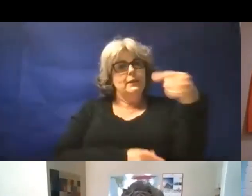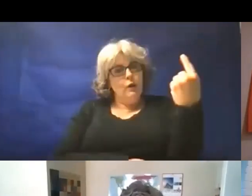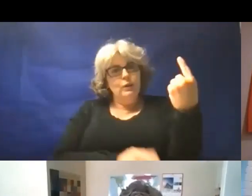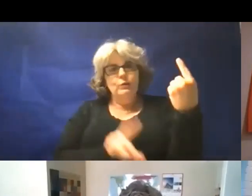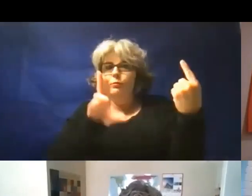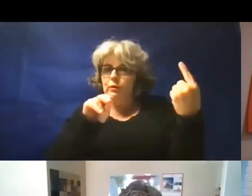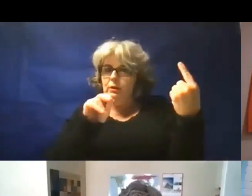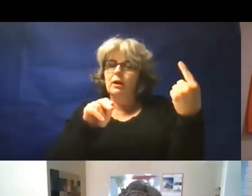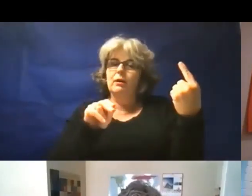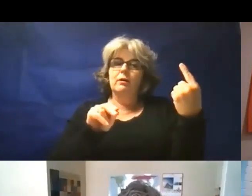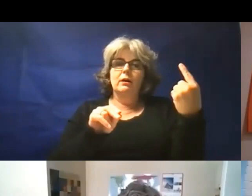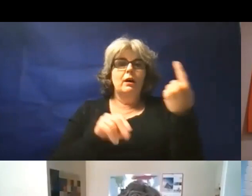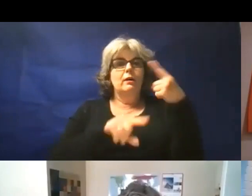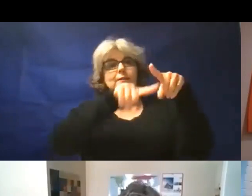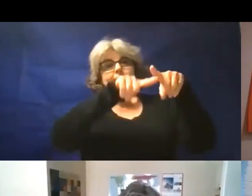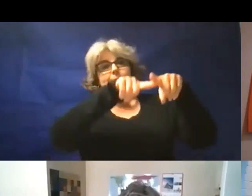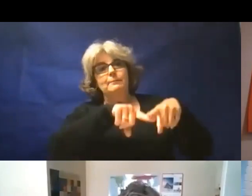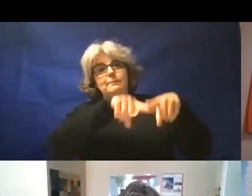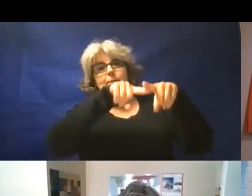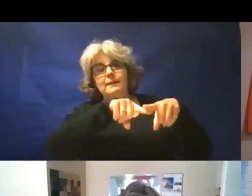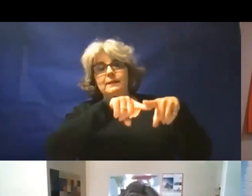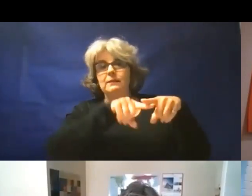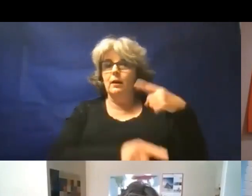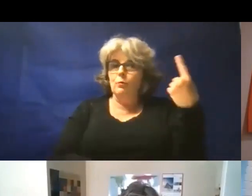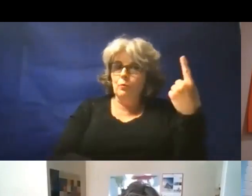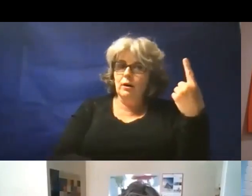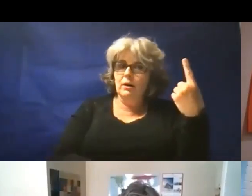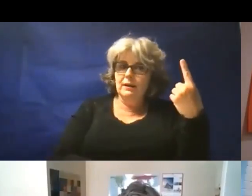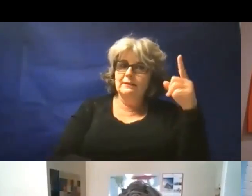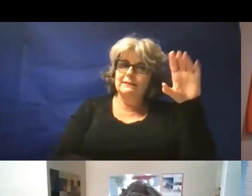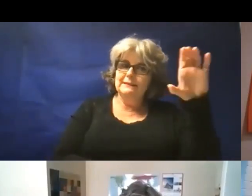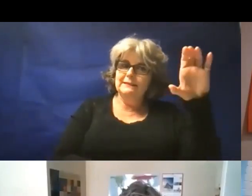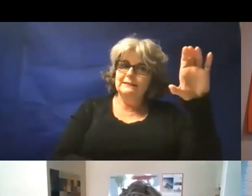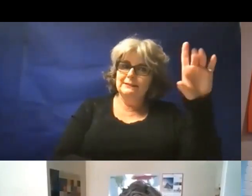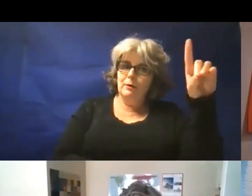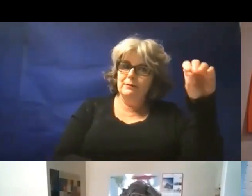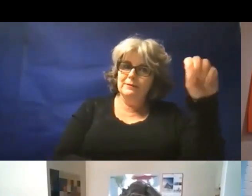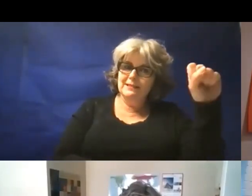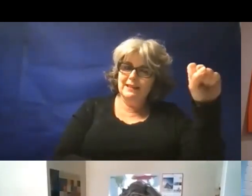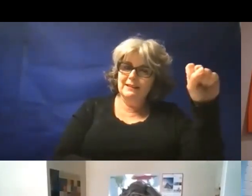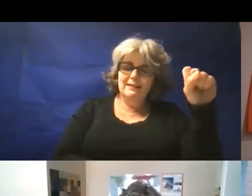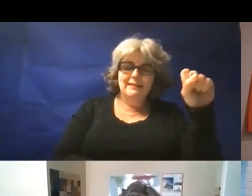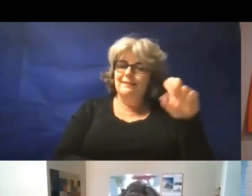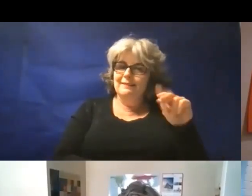not necessarily be dispositive i know that it's been a shorthand for a lot of institutions and